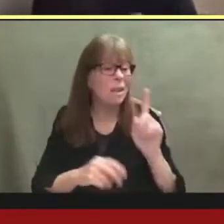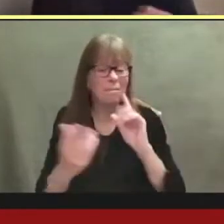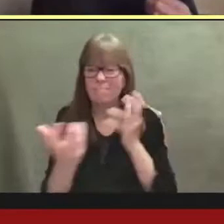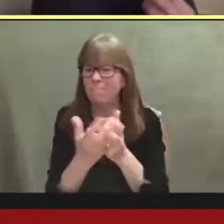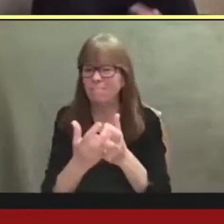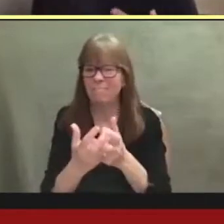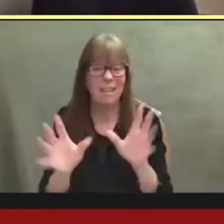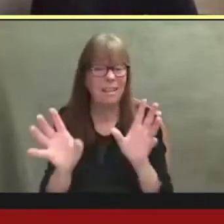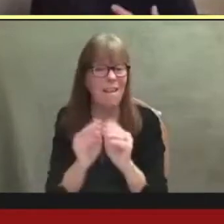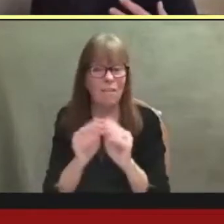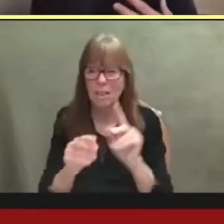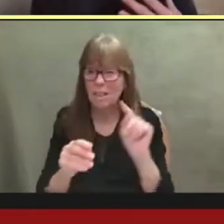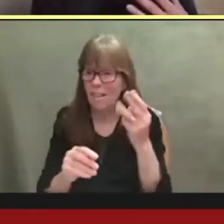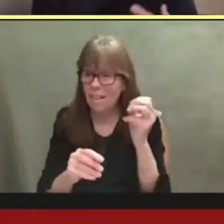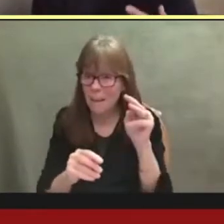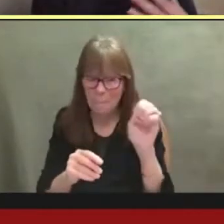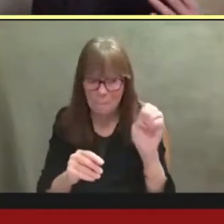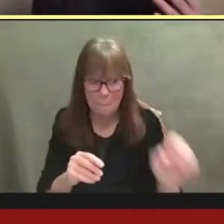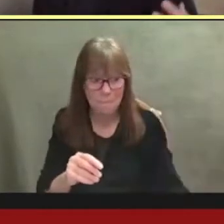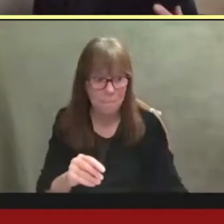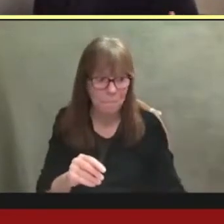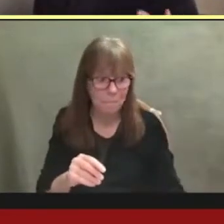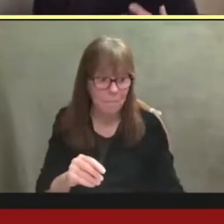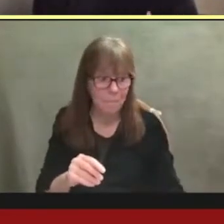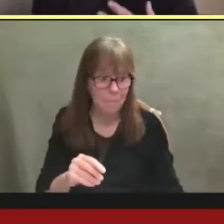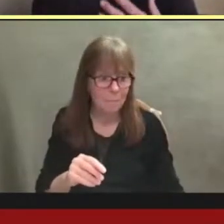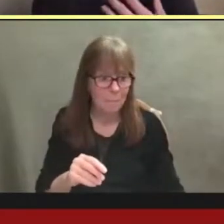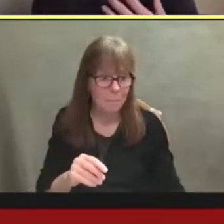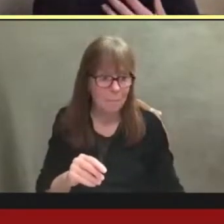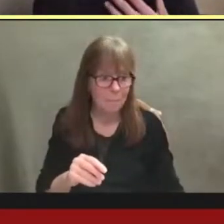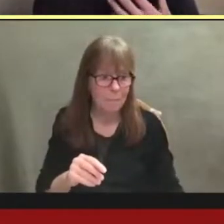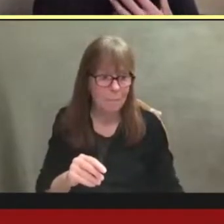This first slide deals with accommodations versus accessibility.